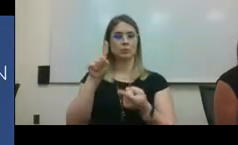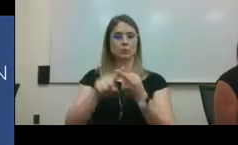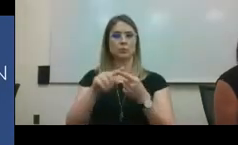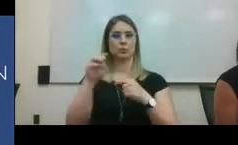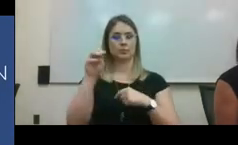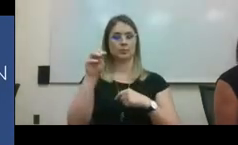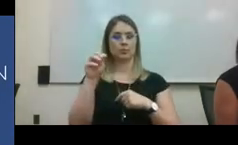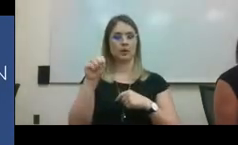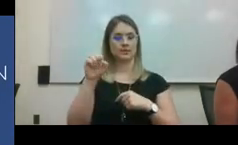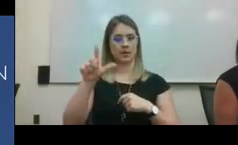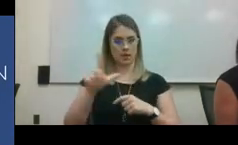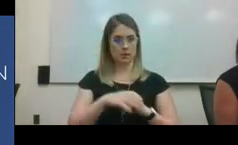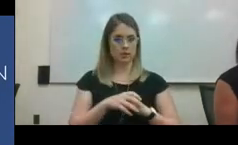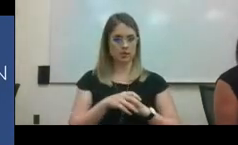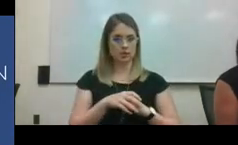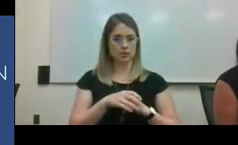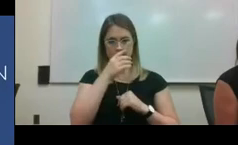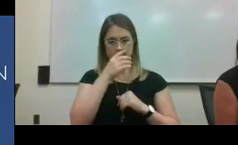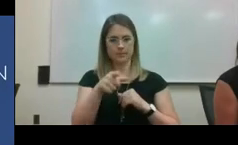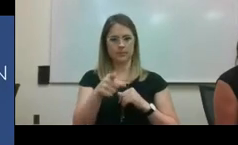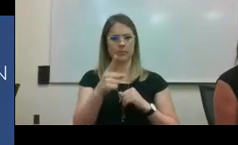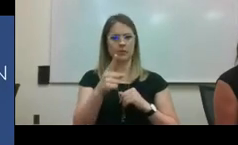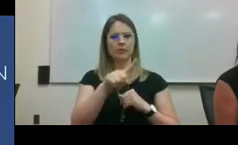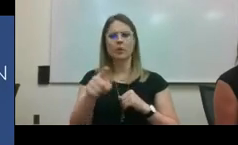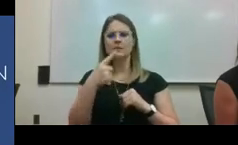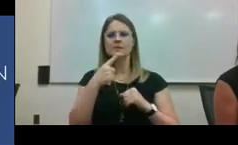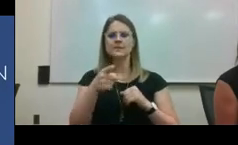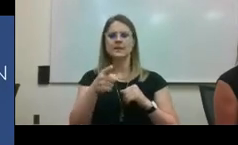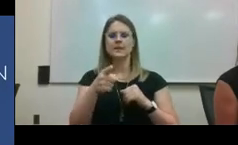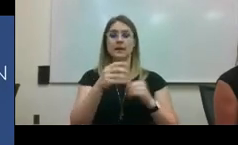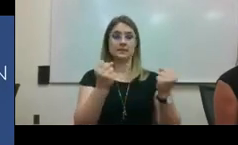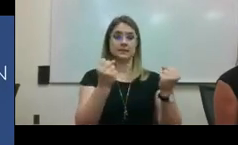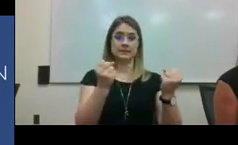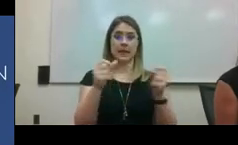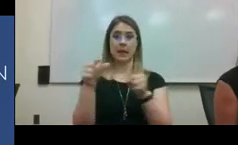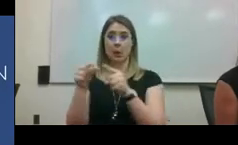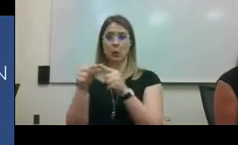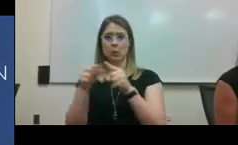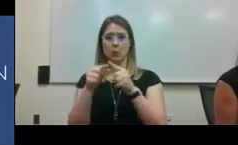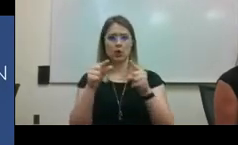Do the signs mirror the spoken language one to one? Or are the signs, concepts, icons, et cetera.